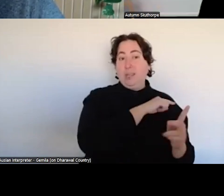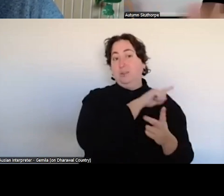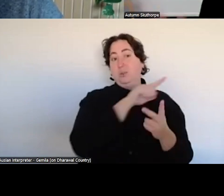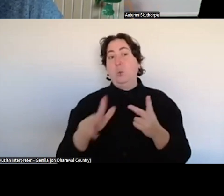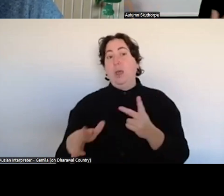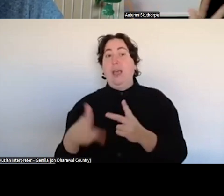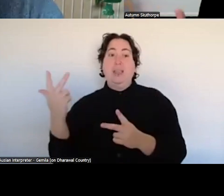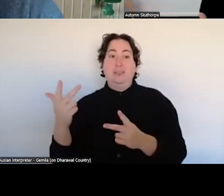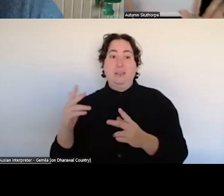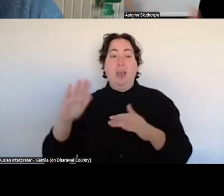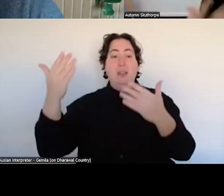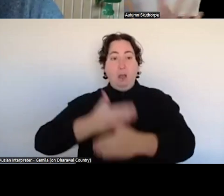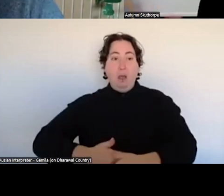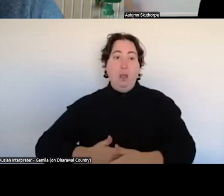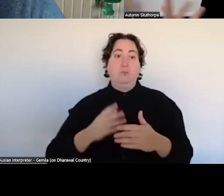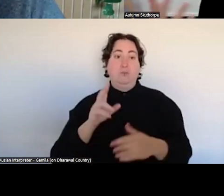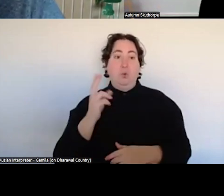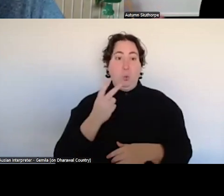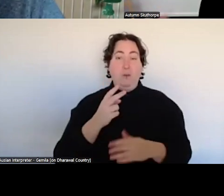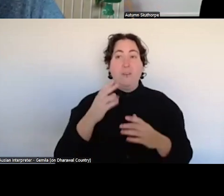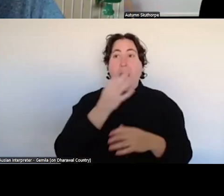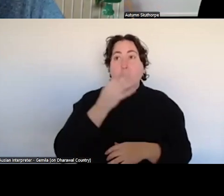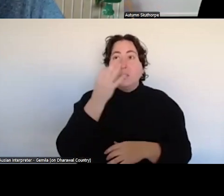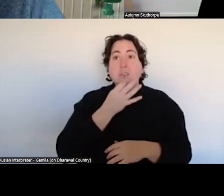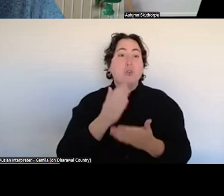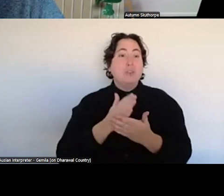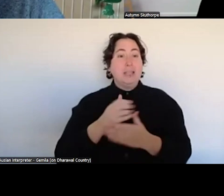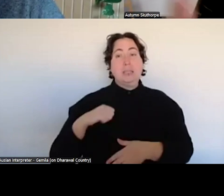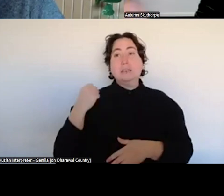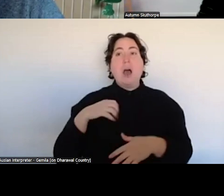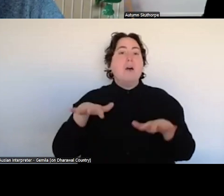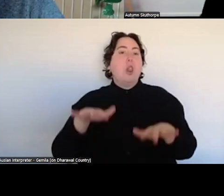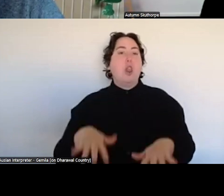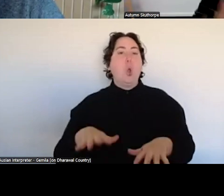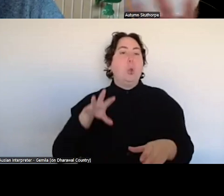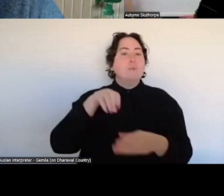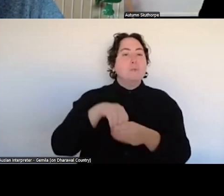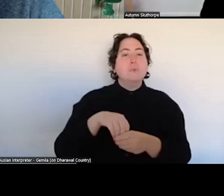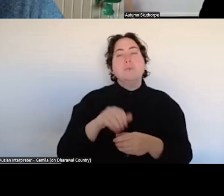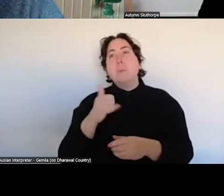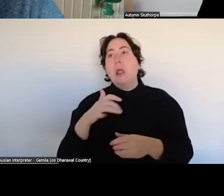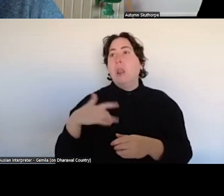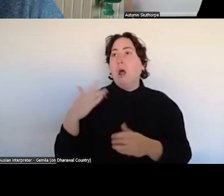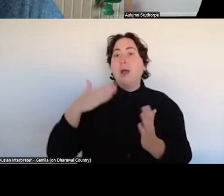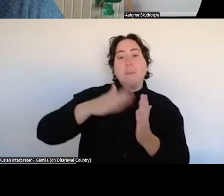very small, low labour events happening throughout the day. Maybe some live painting, some musicians.